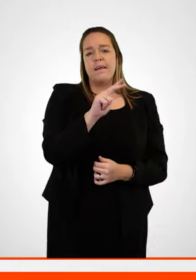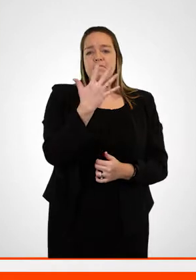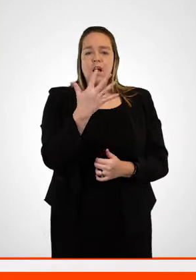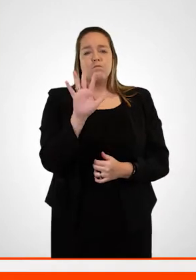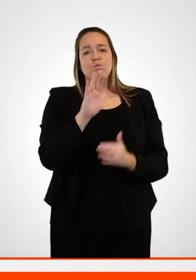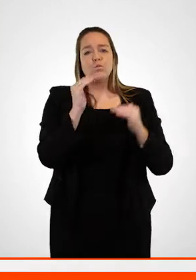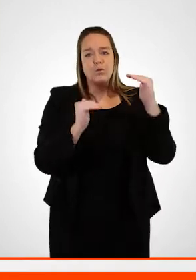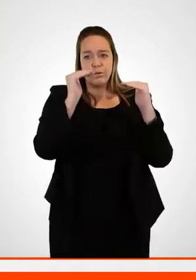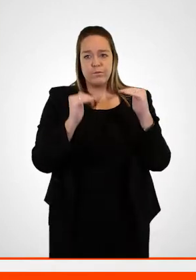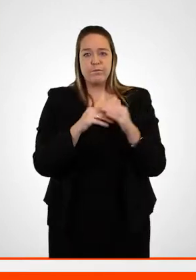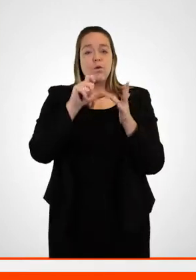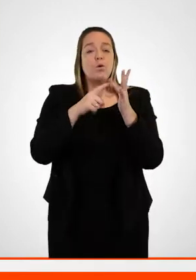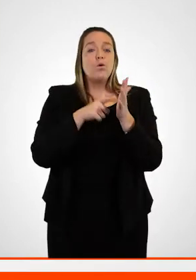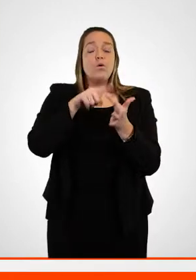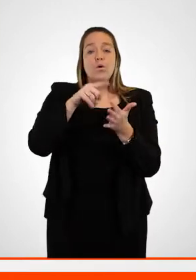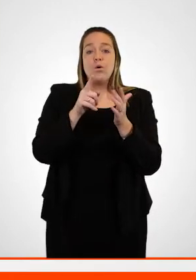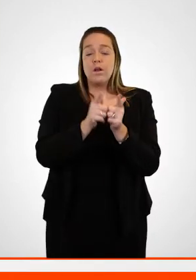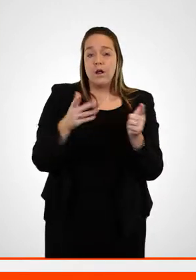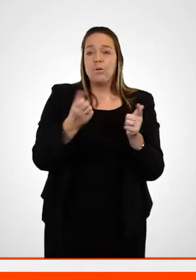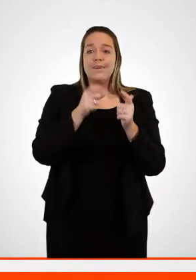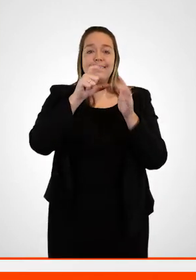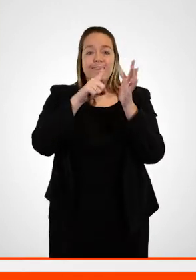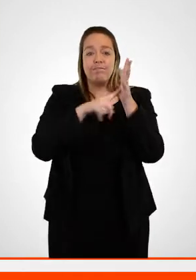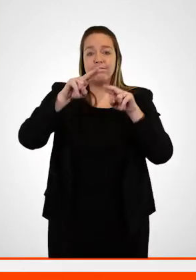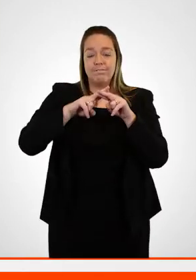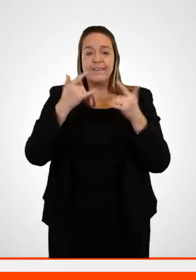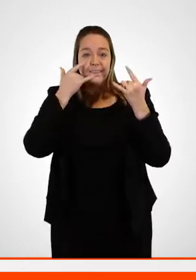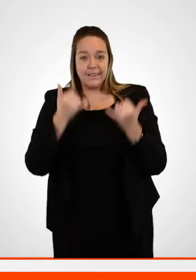Core language using the CELF test, the Clinical Evaluation of Language Fundamentals,